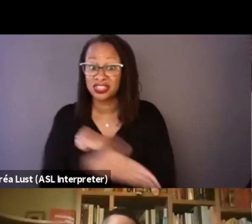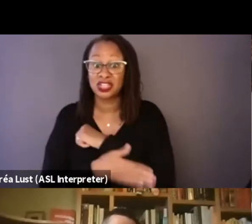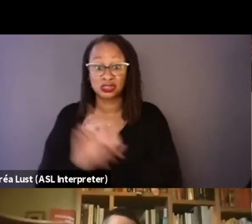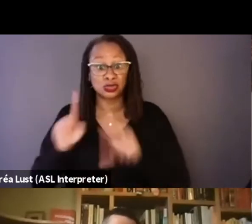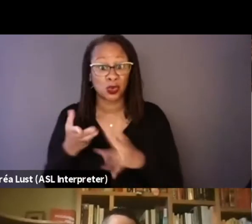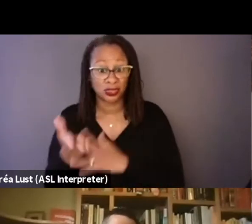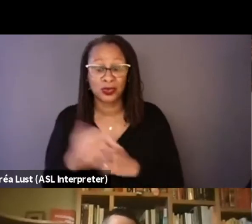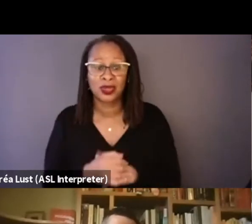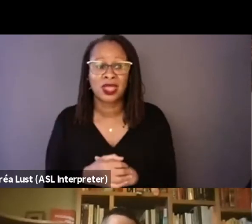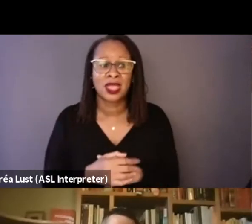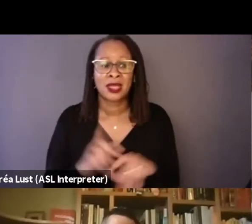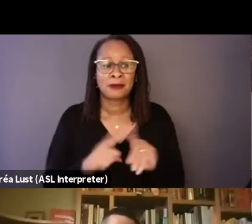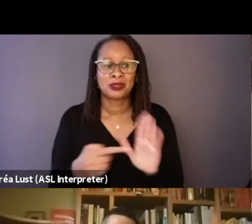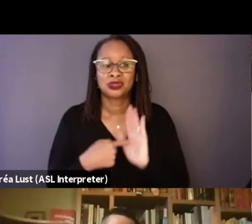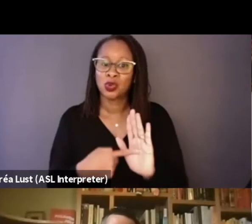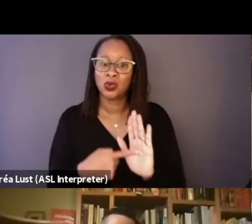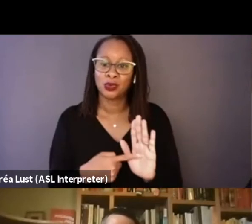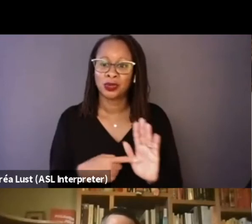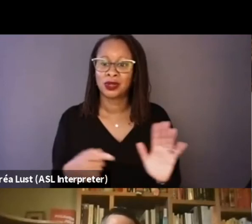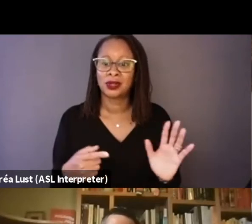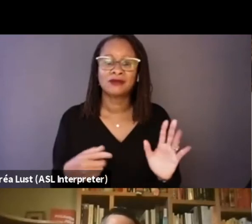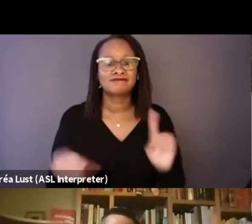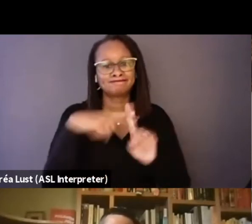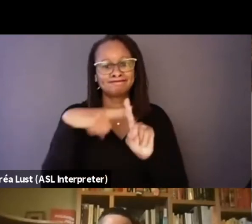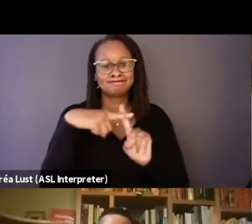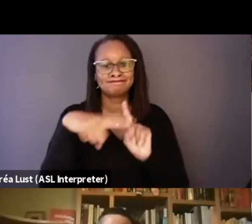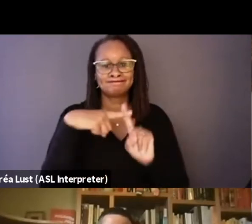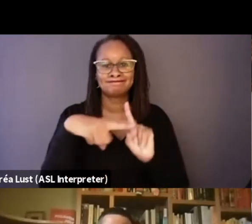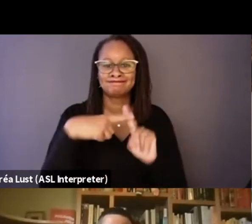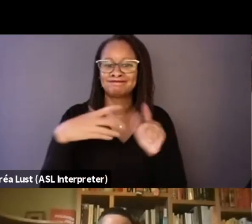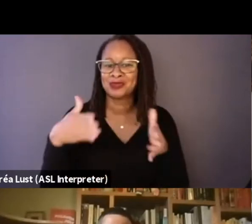but shown in a positive way, yeah.